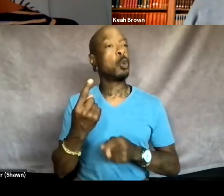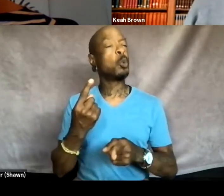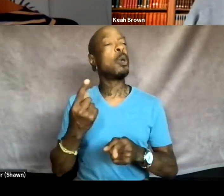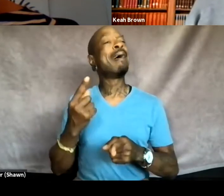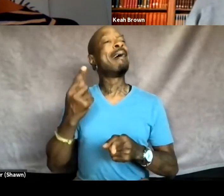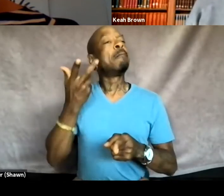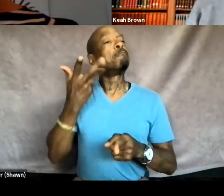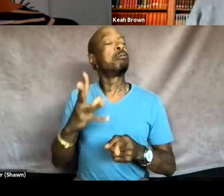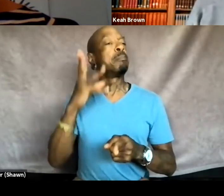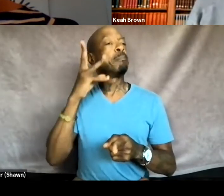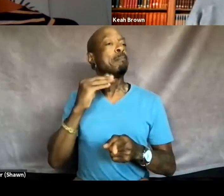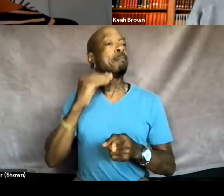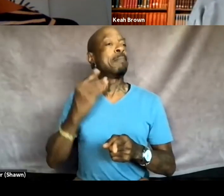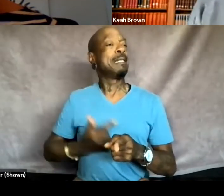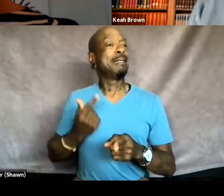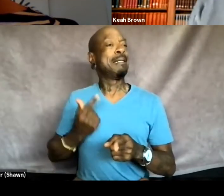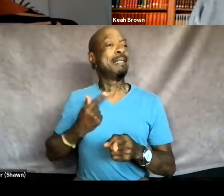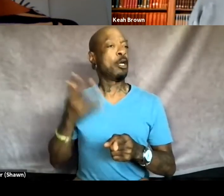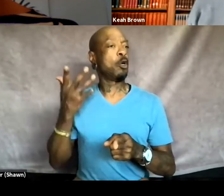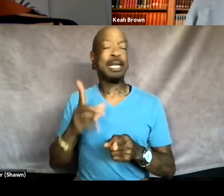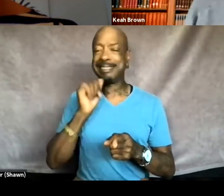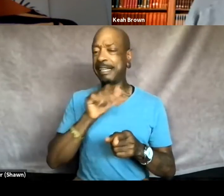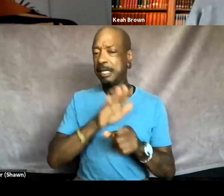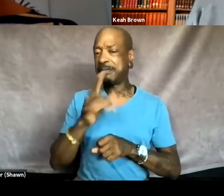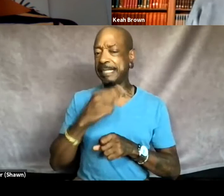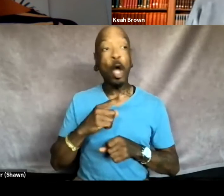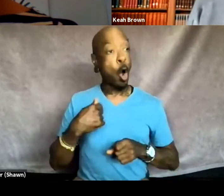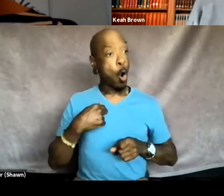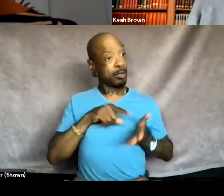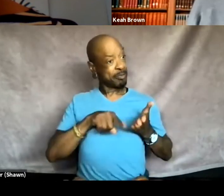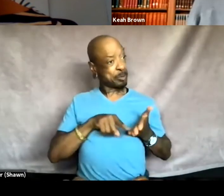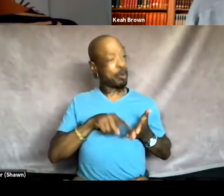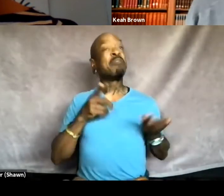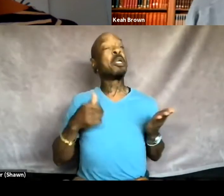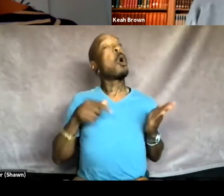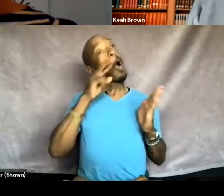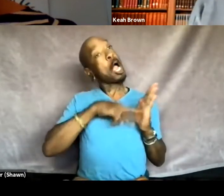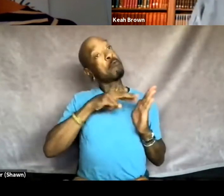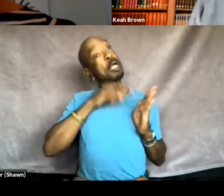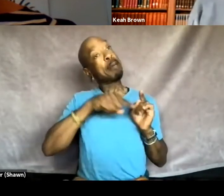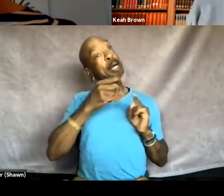you to do research can say like Oh, I read 16 books, about being Asian or I read 12